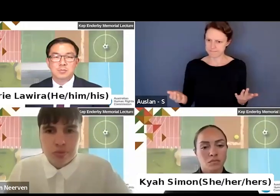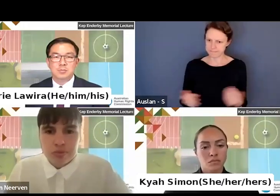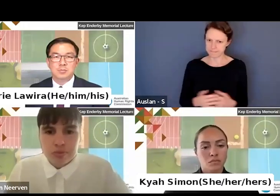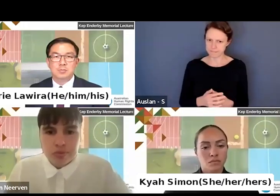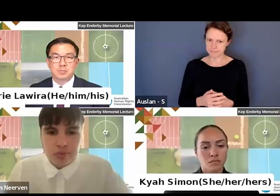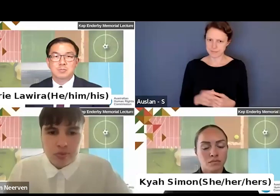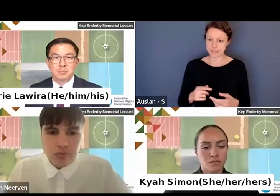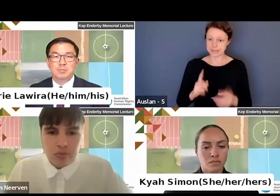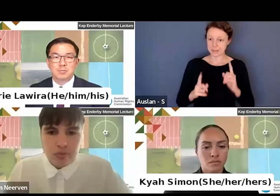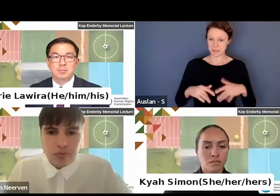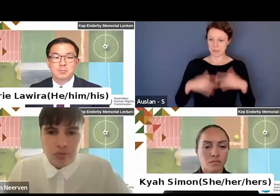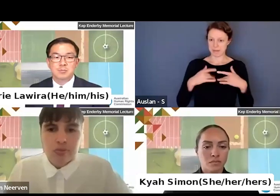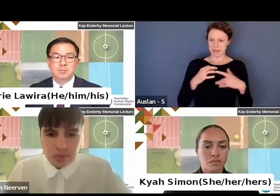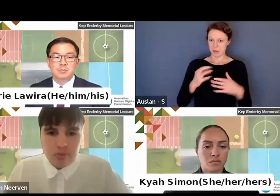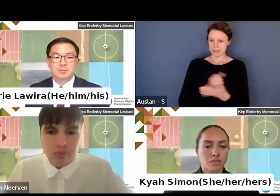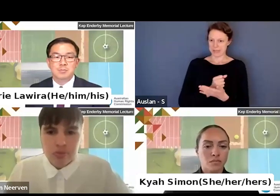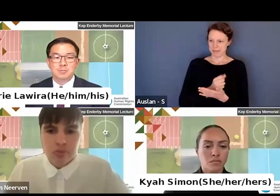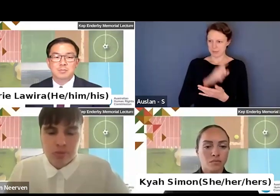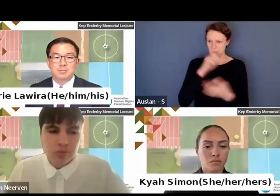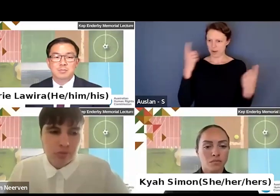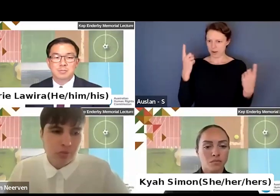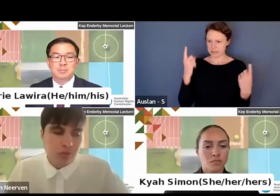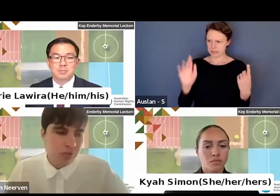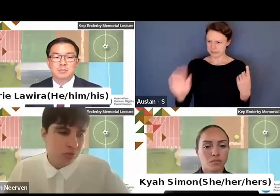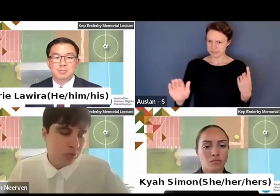You don't feel like you can call it out. But if you do feel safe to call it out, you should.